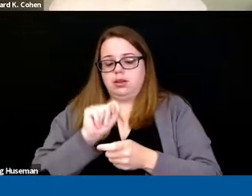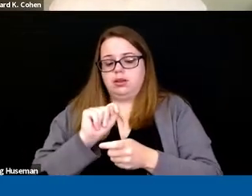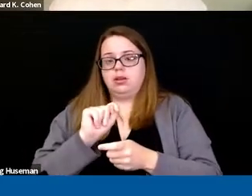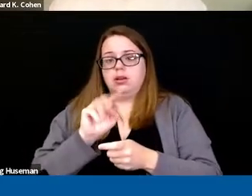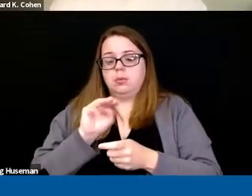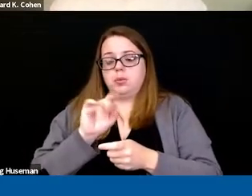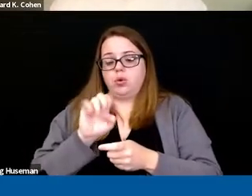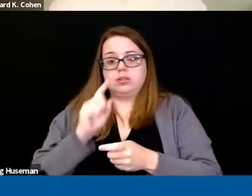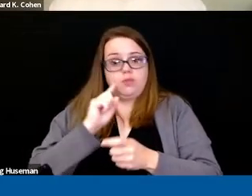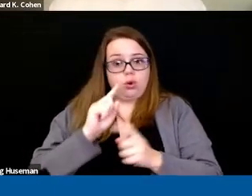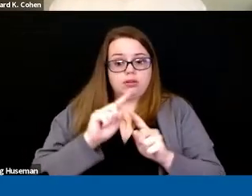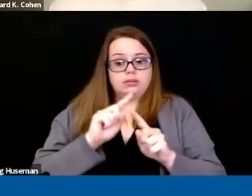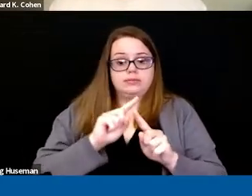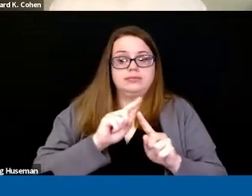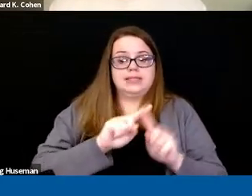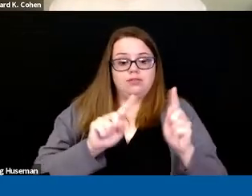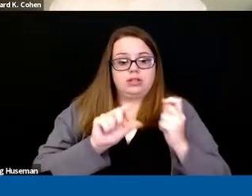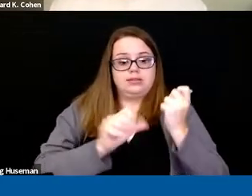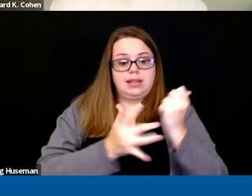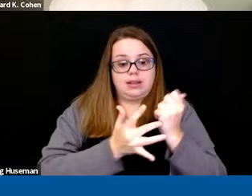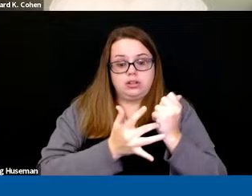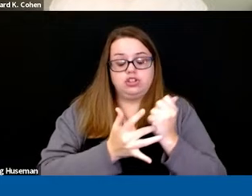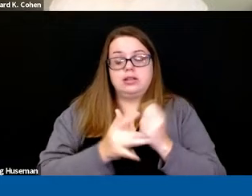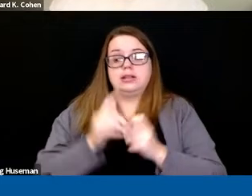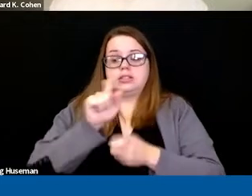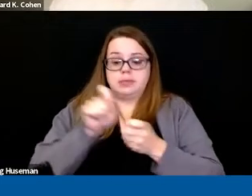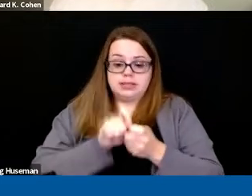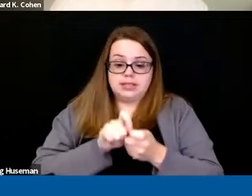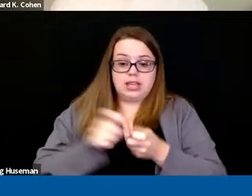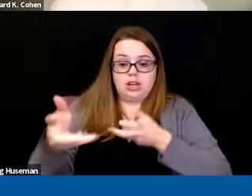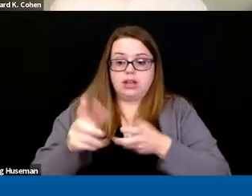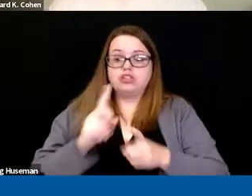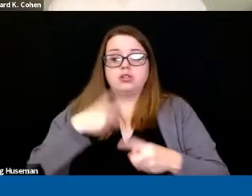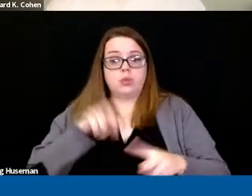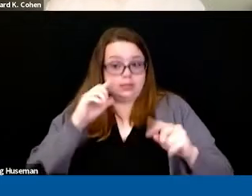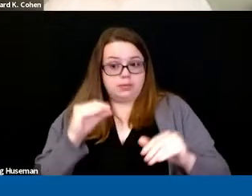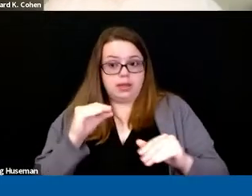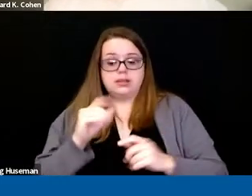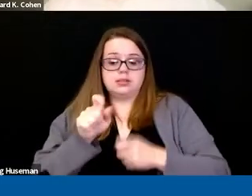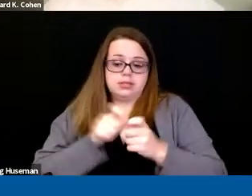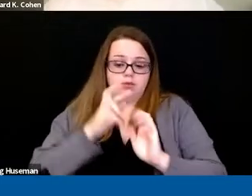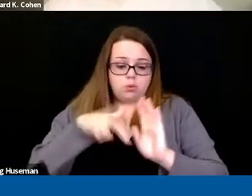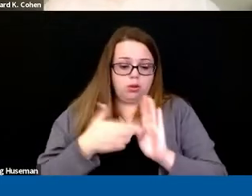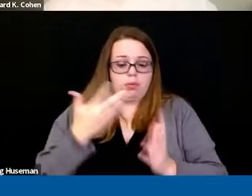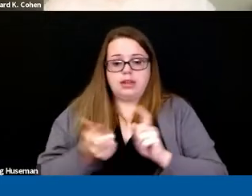So specific interactions are expected. For example, a specific role may change what is expected of the arrow keys.